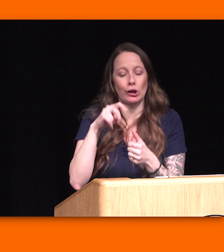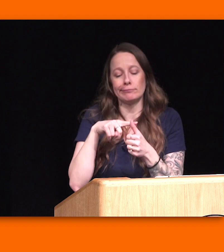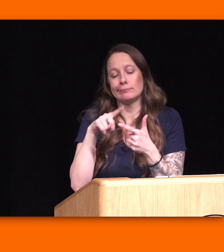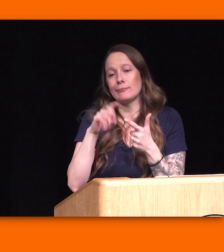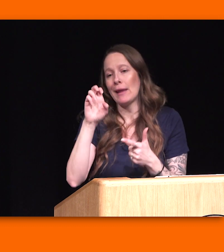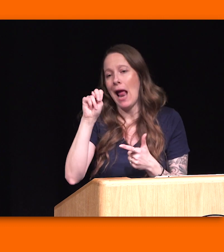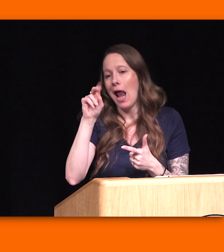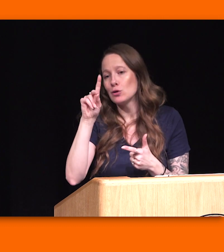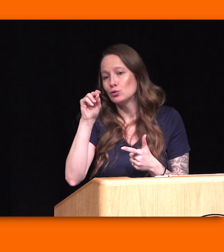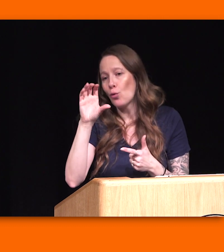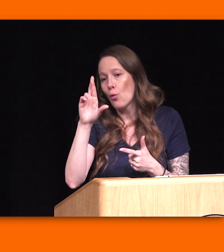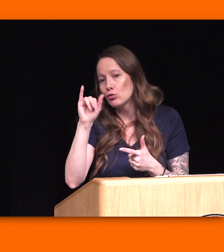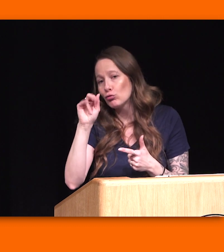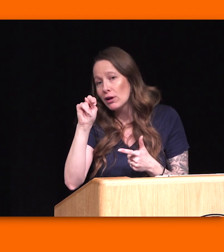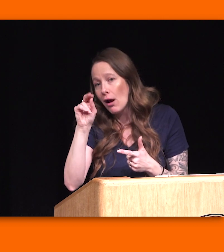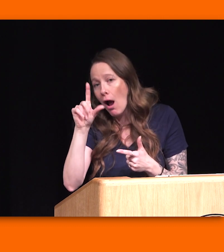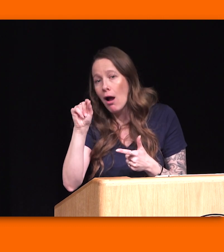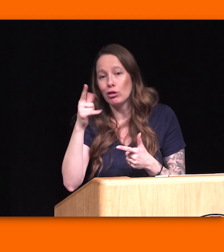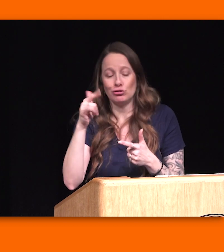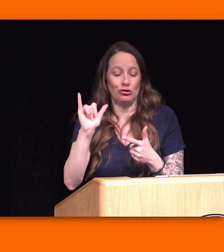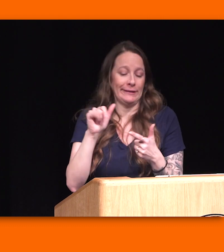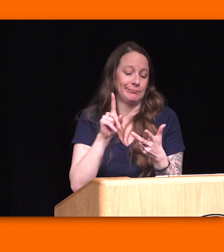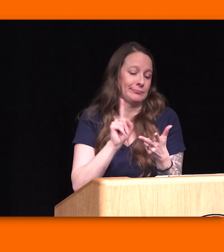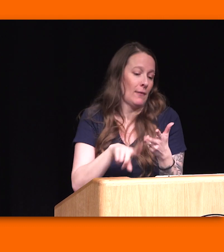I took nutrition, endocrinology.